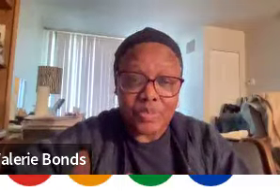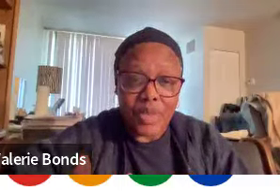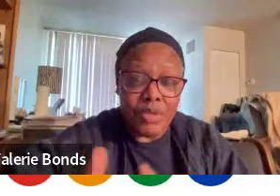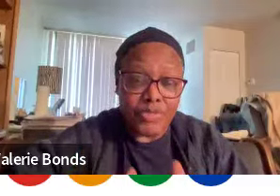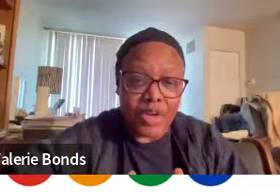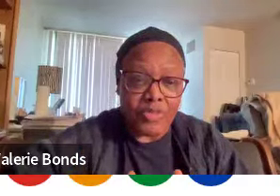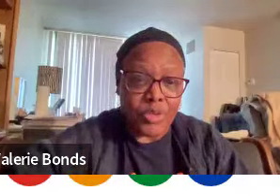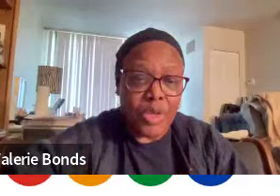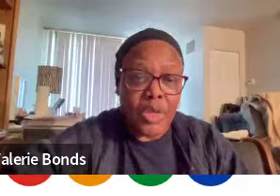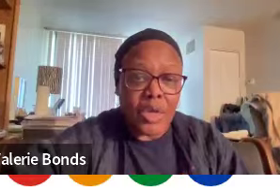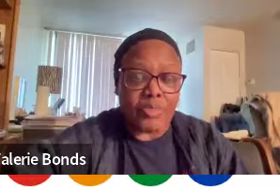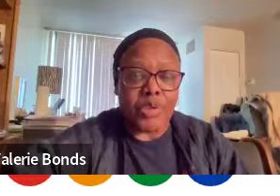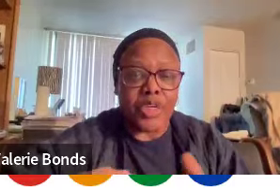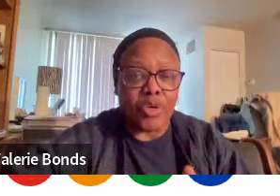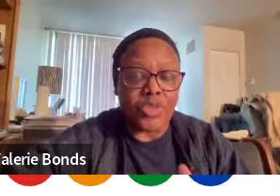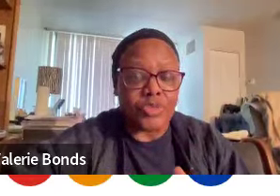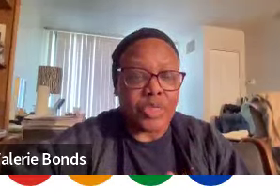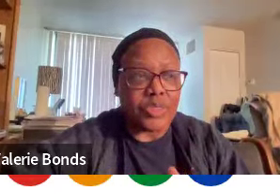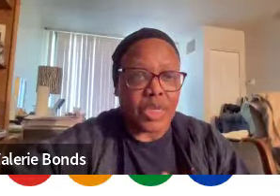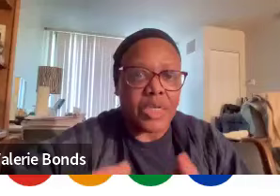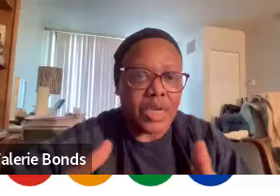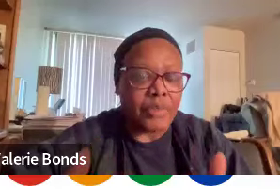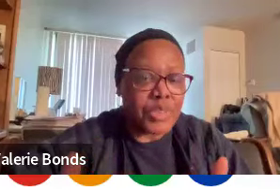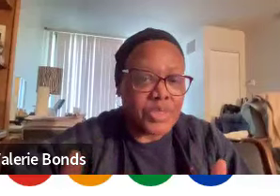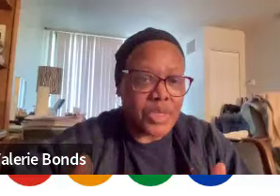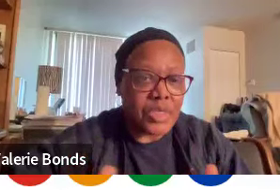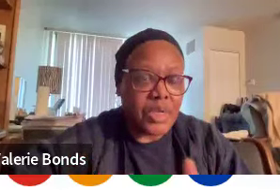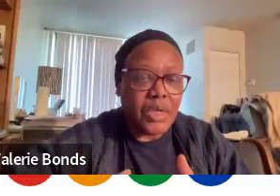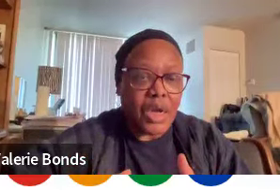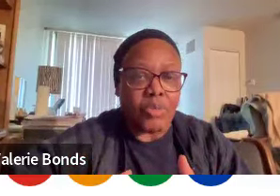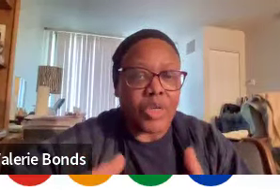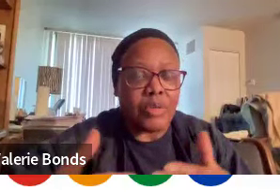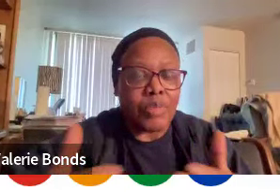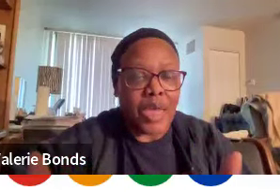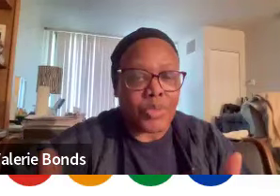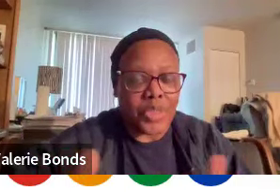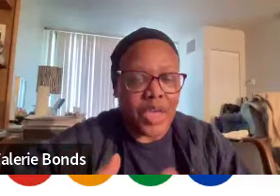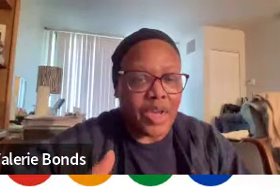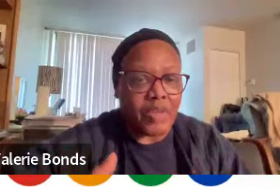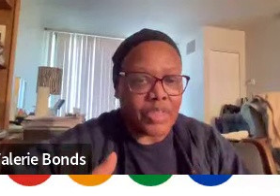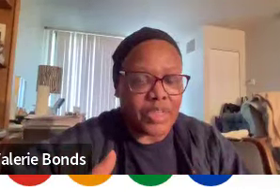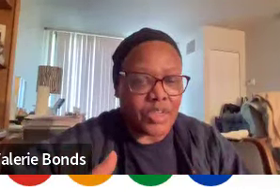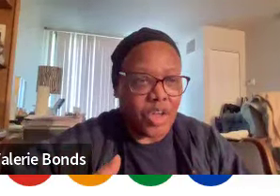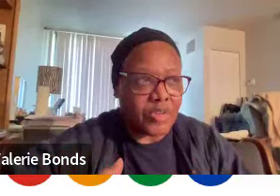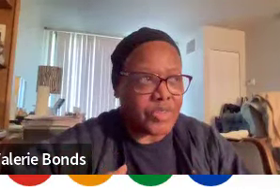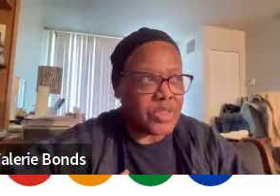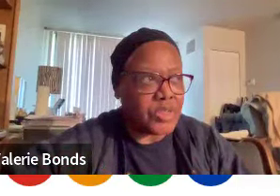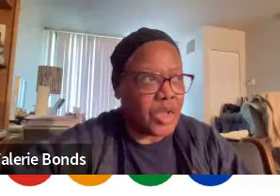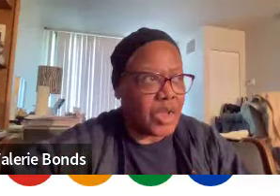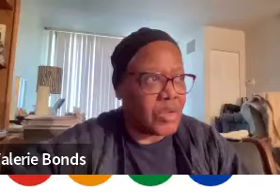HOW IT AFFECTS PEOPLE IN WHEELCHAIRS. WHAT IT LOOKS LIKE TO FOLD UP A CART AND PUT IT IN THE SEAT IN FRONT OF YOU. PUTTING GROCERIES IN AN EMPTY